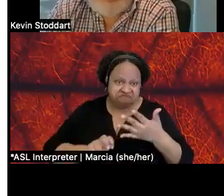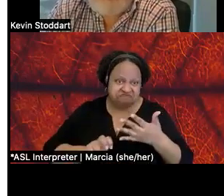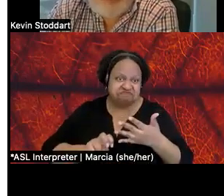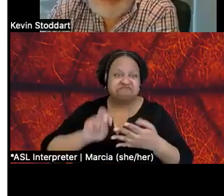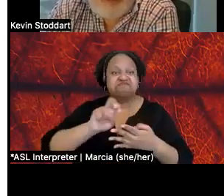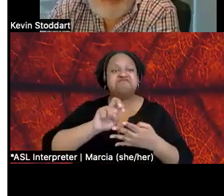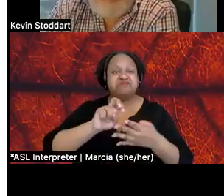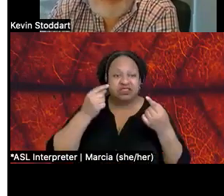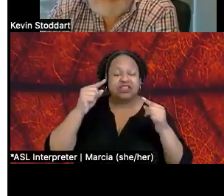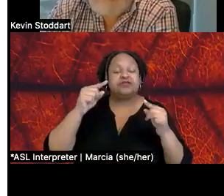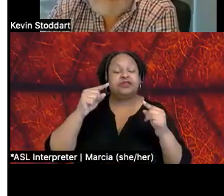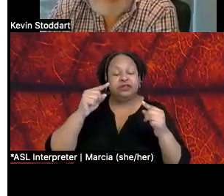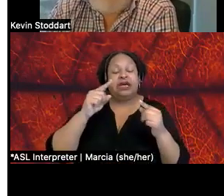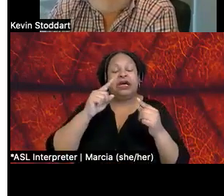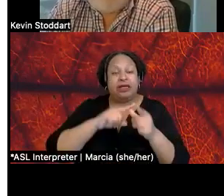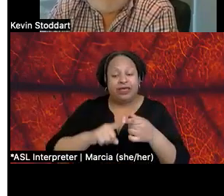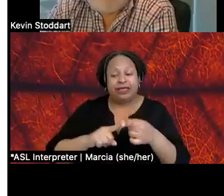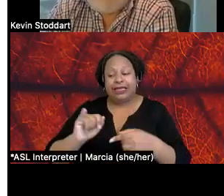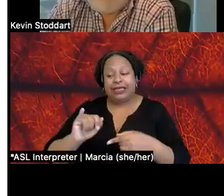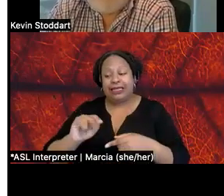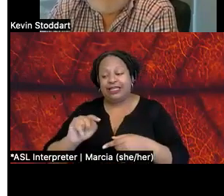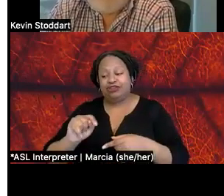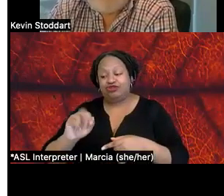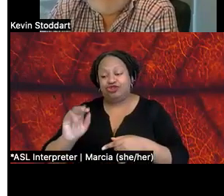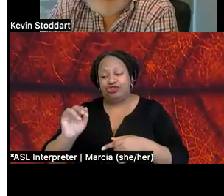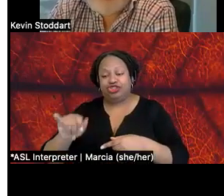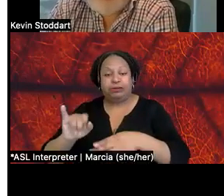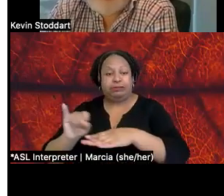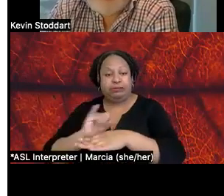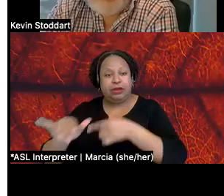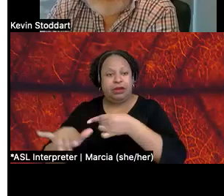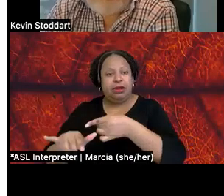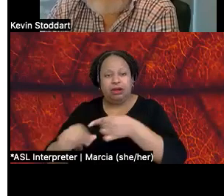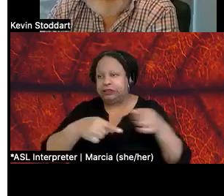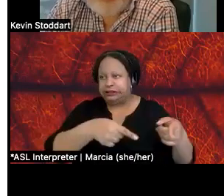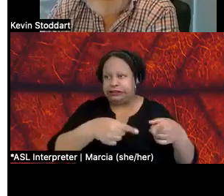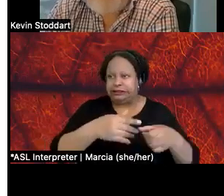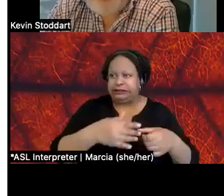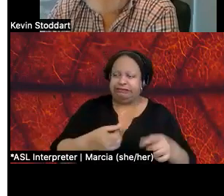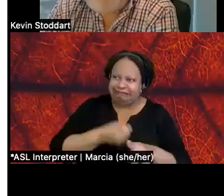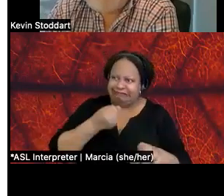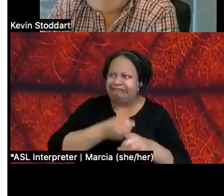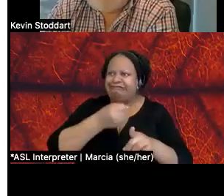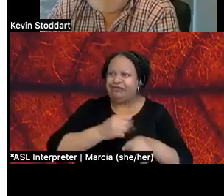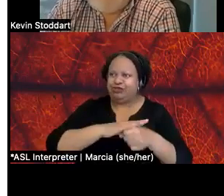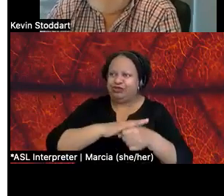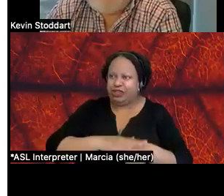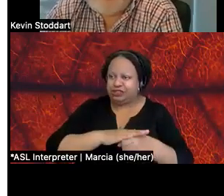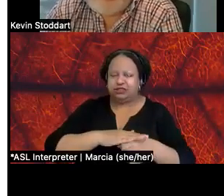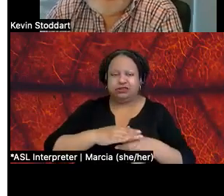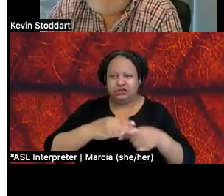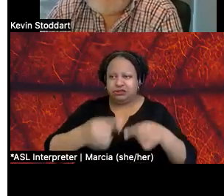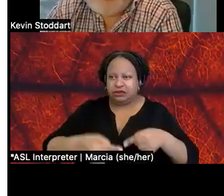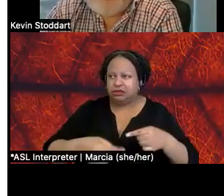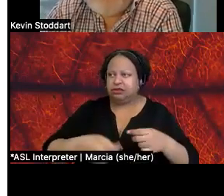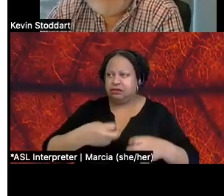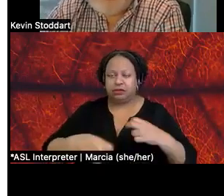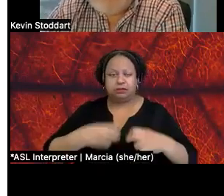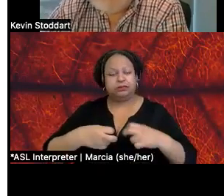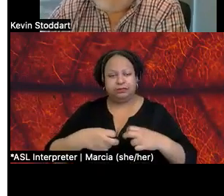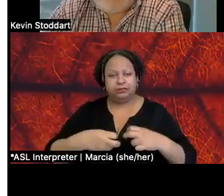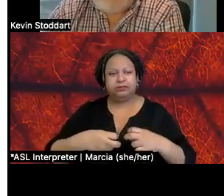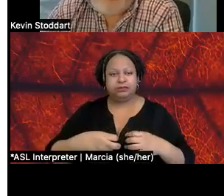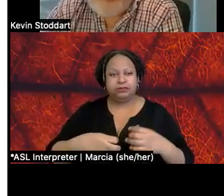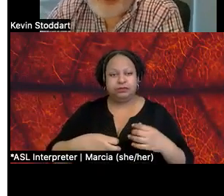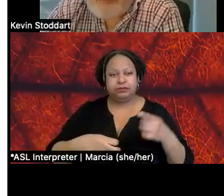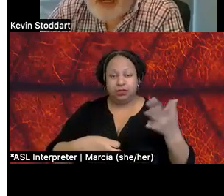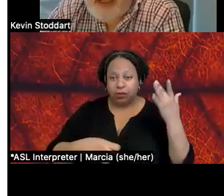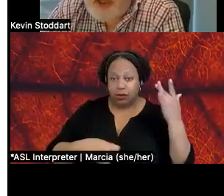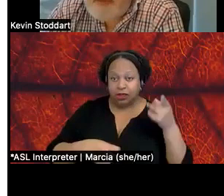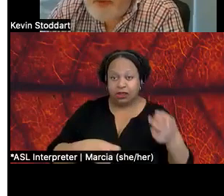and then have incredible stress and problems when it comes to interacting with the patient,